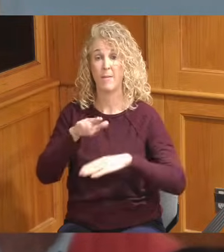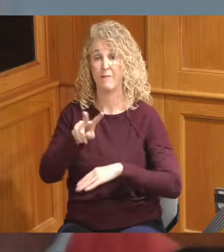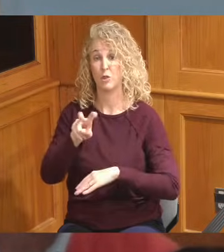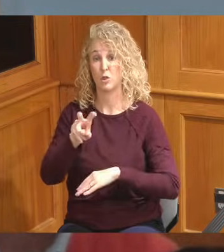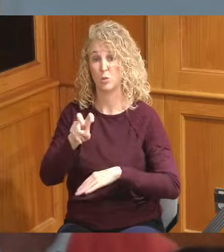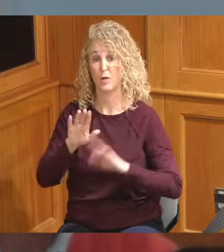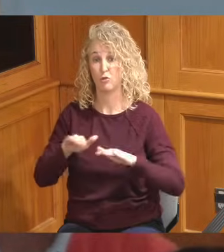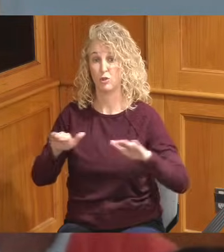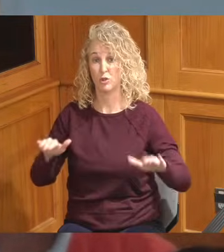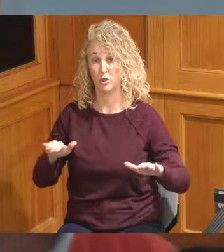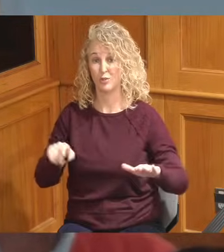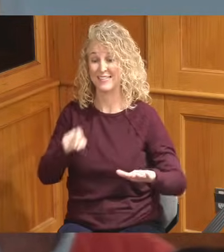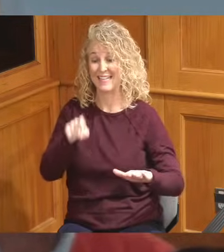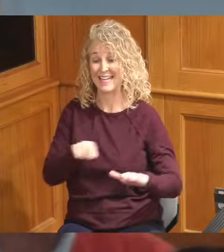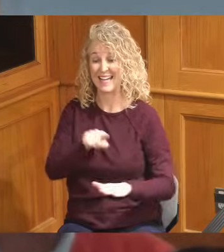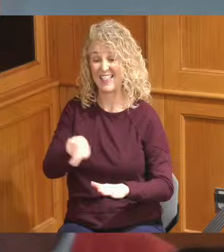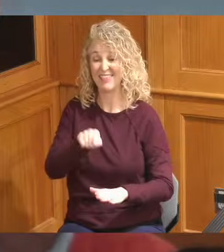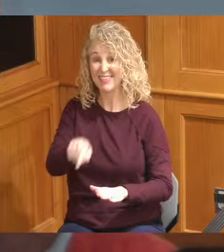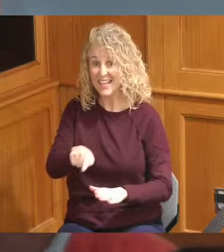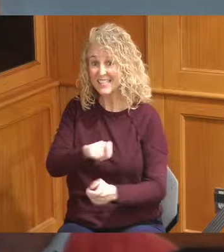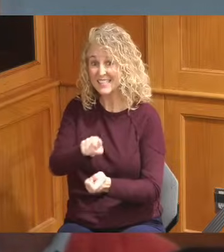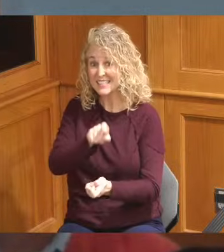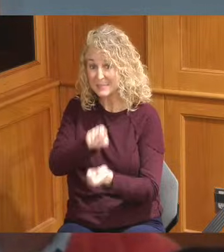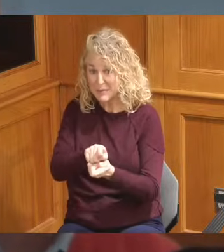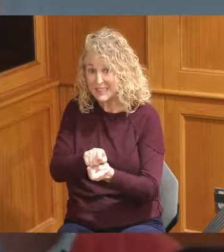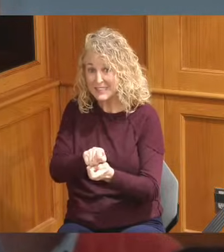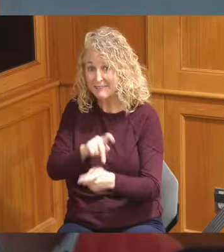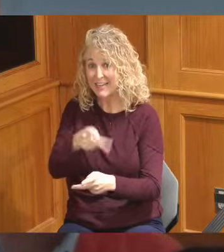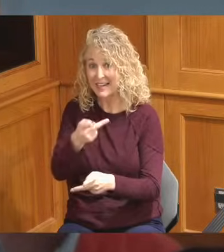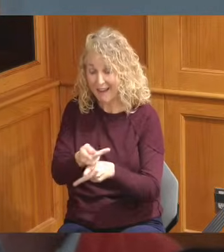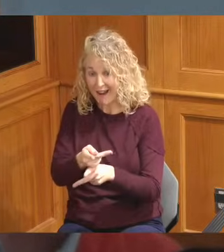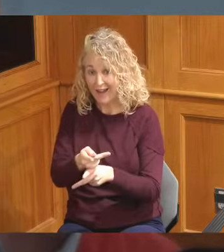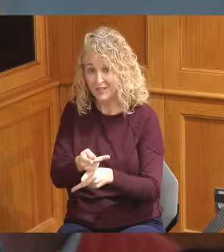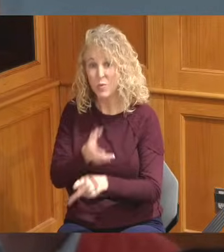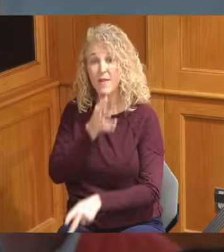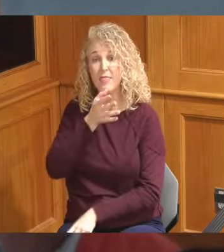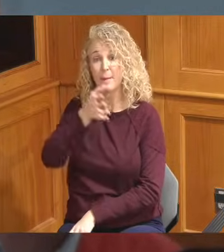children that are in need of these kind of special foster homes where the parents, foster parents are